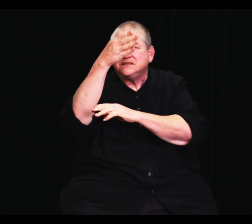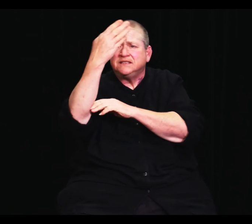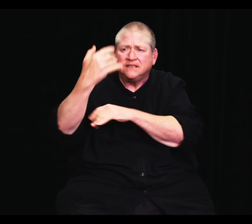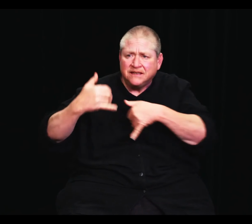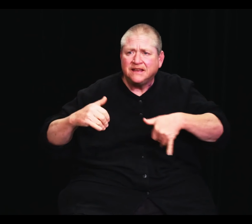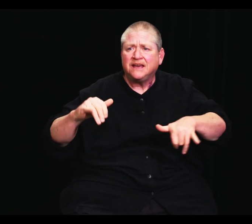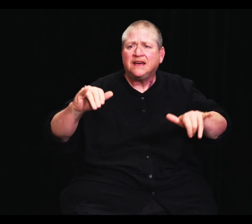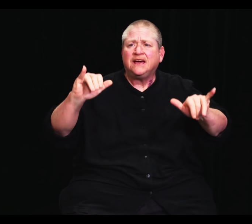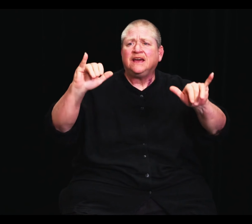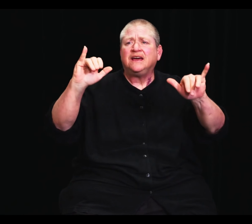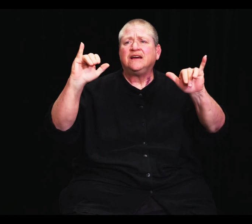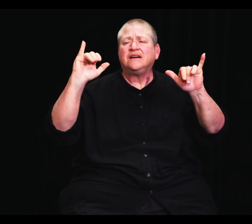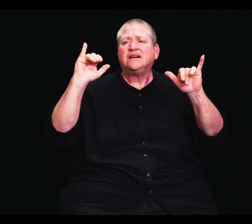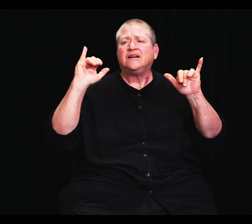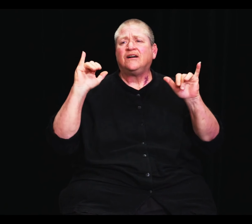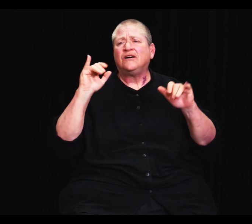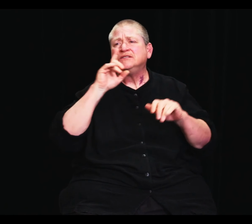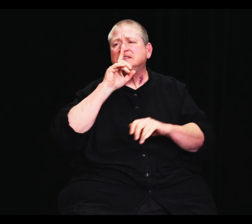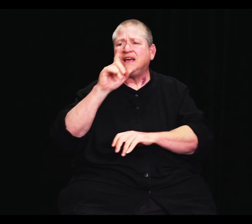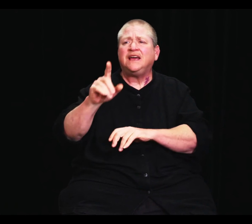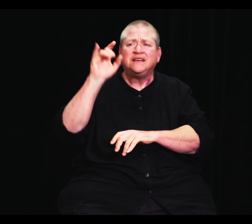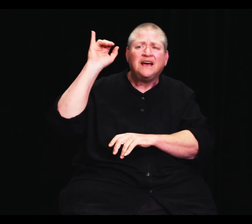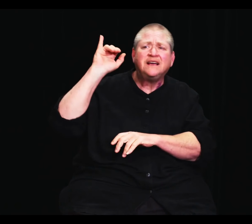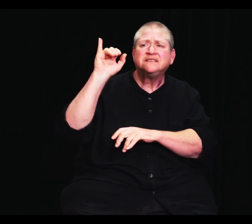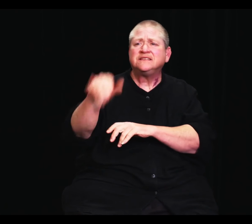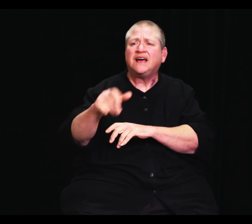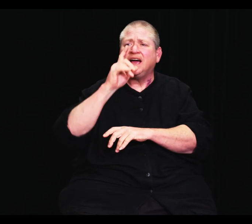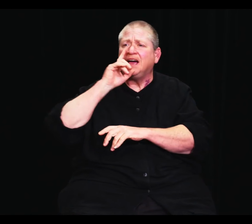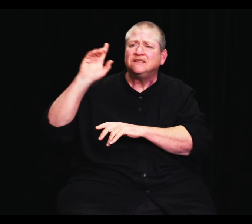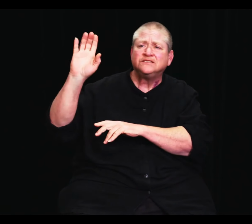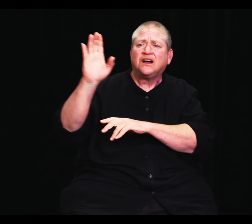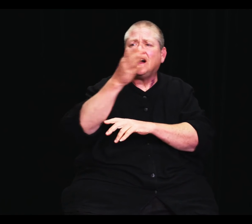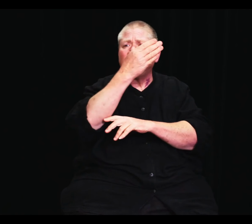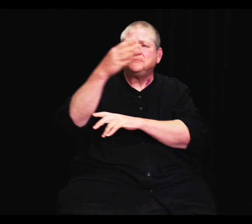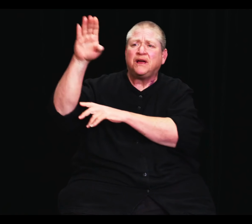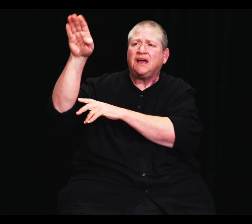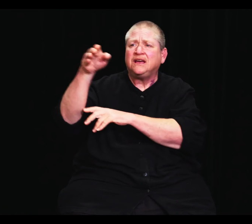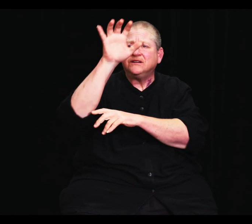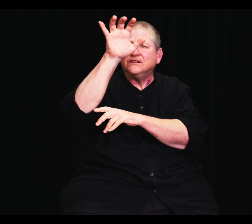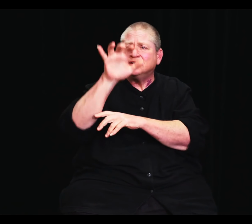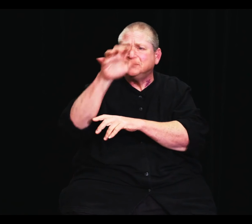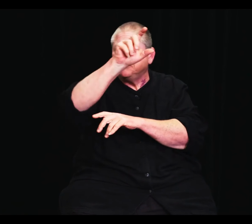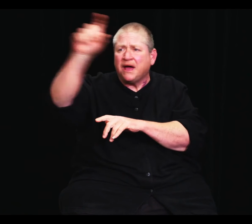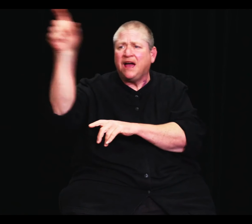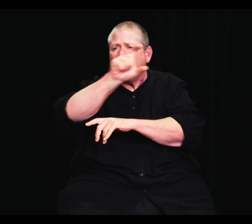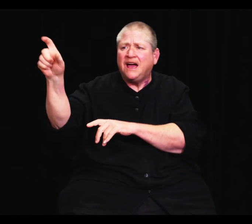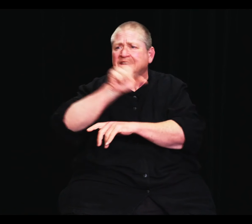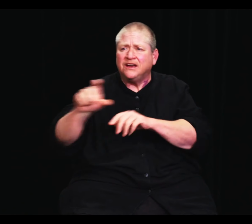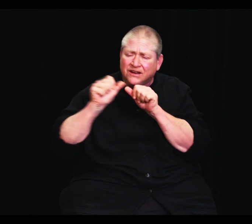Gave proof through the night that our flag was still there